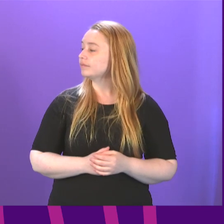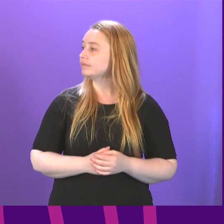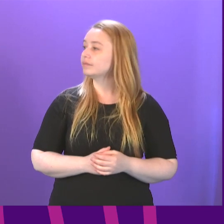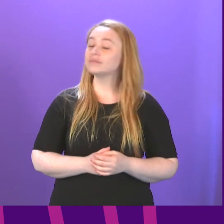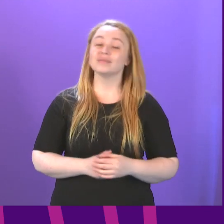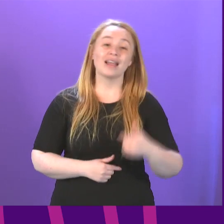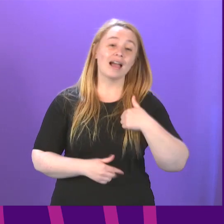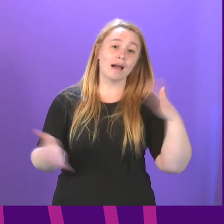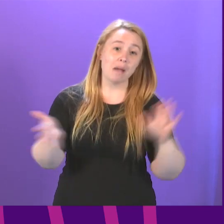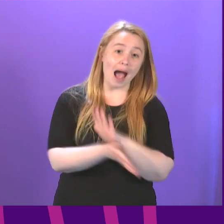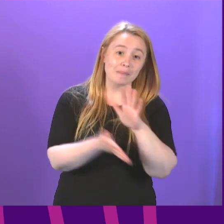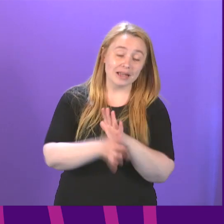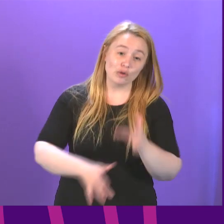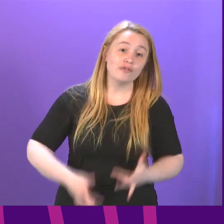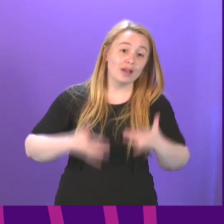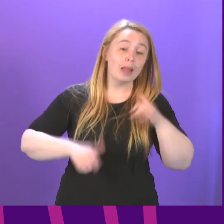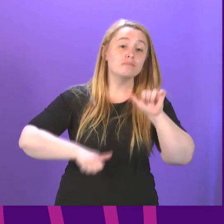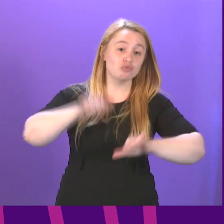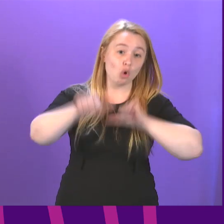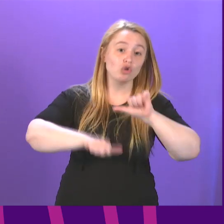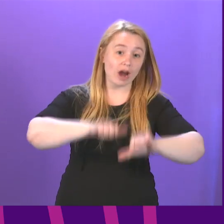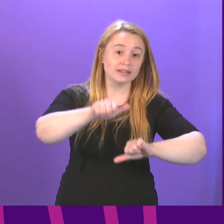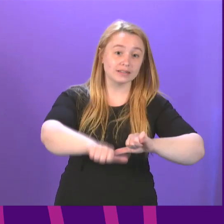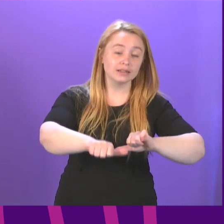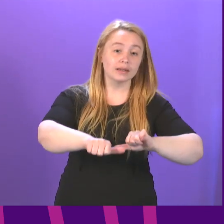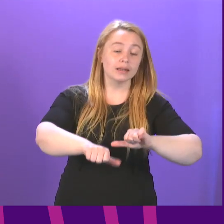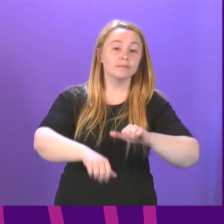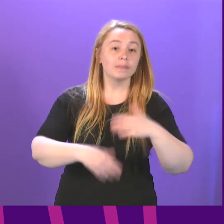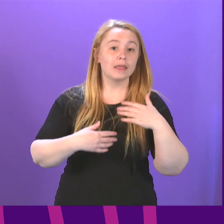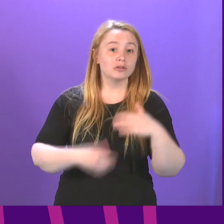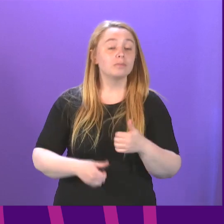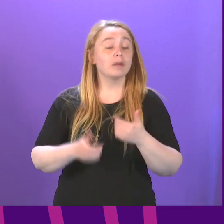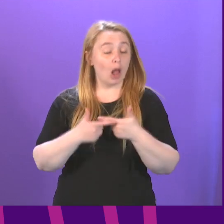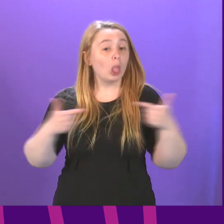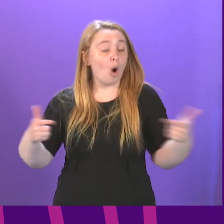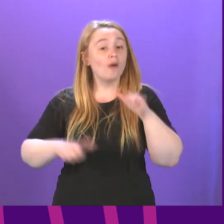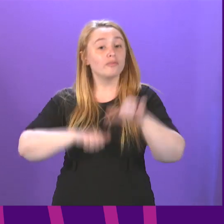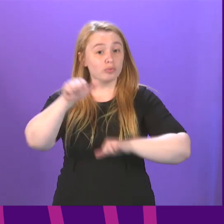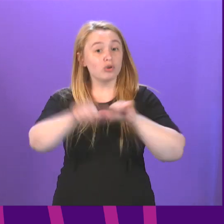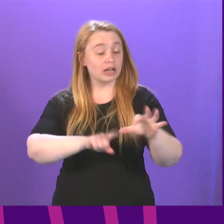there has been progress—I believe that a great deal of progress has been made. I pointed to the